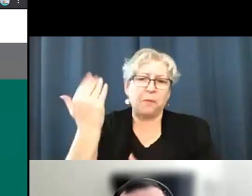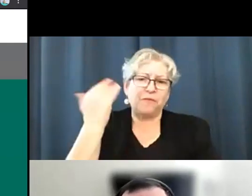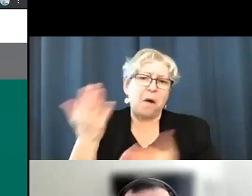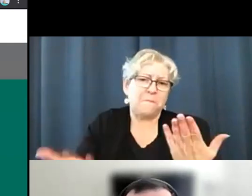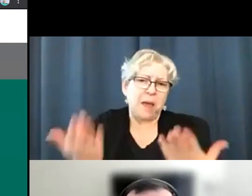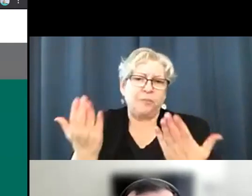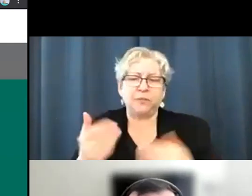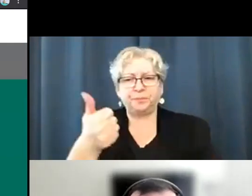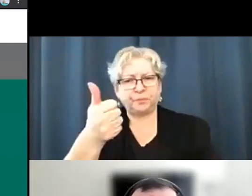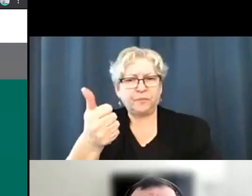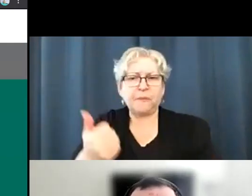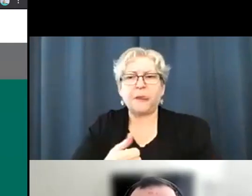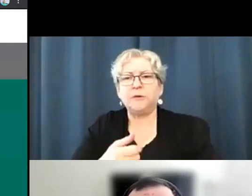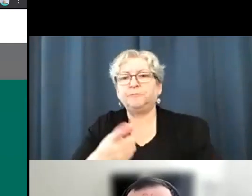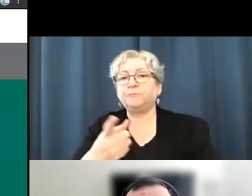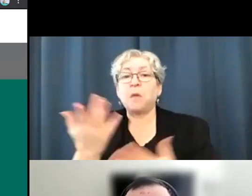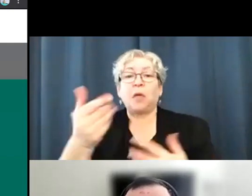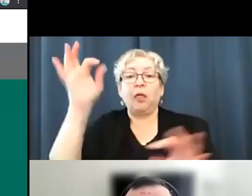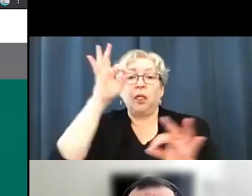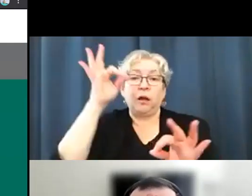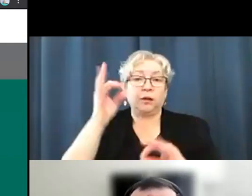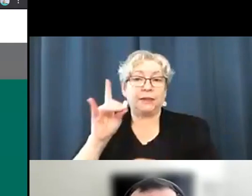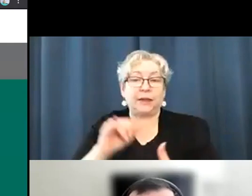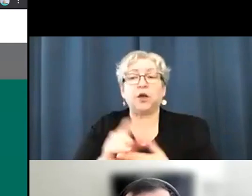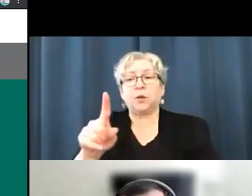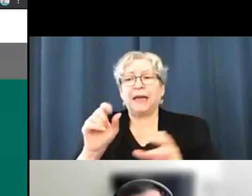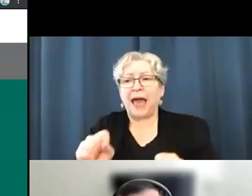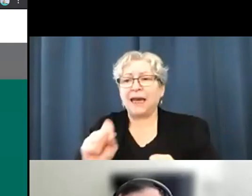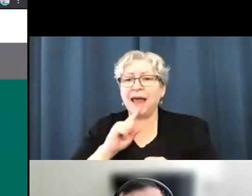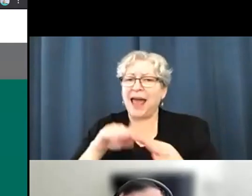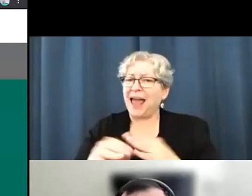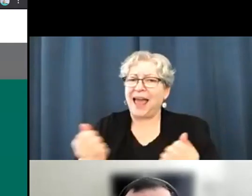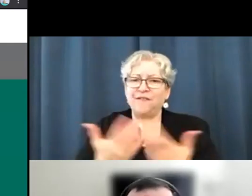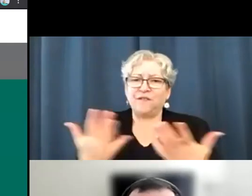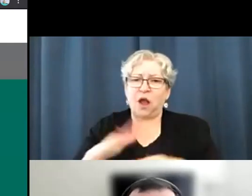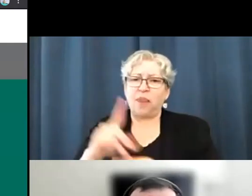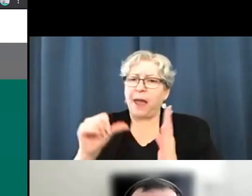on your own, maybe without even knowing it, but you should be able to access everything on a page just with the keyboard.